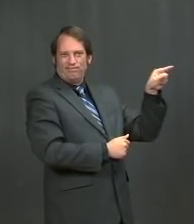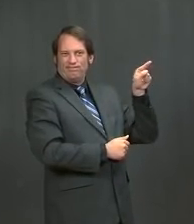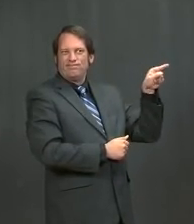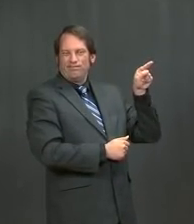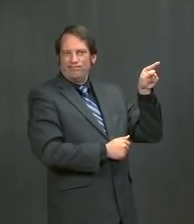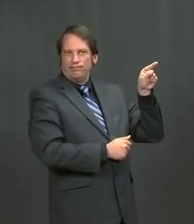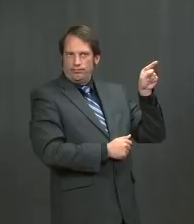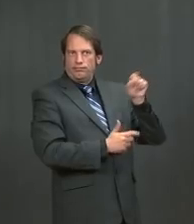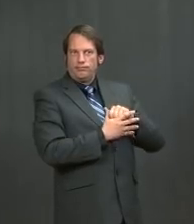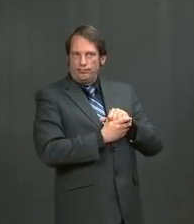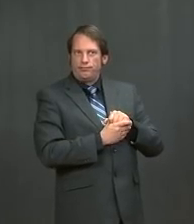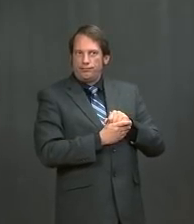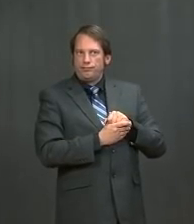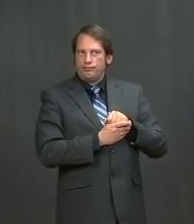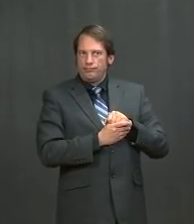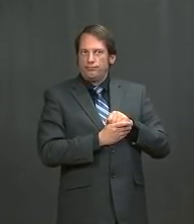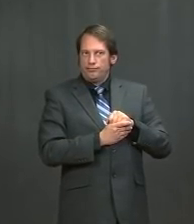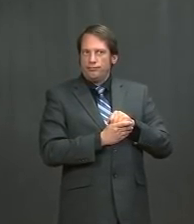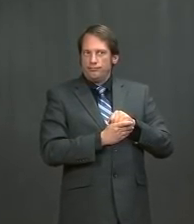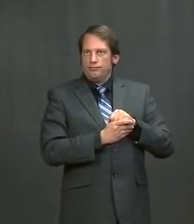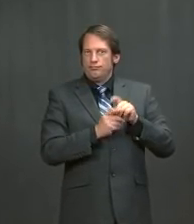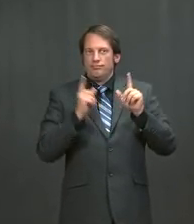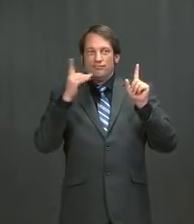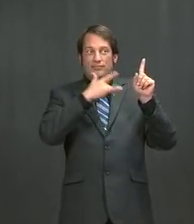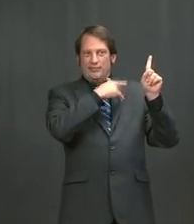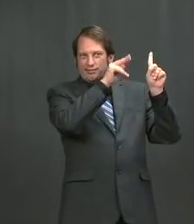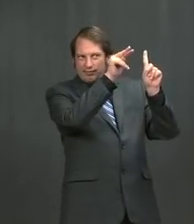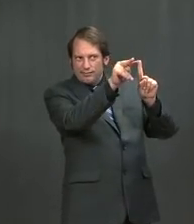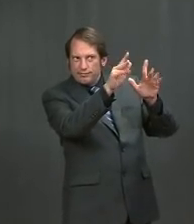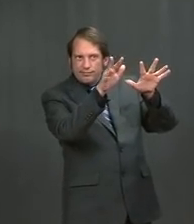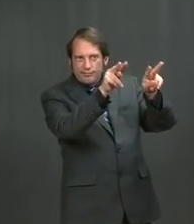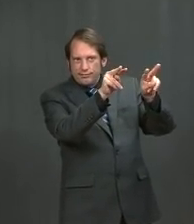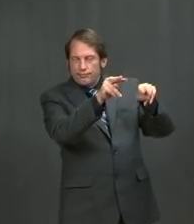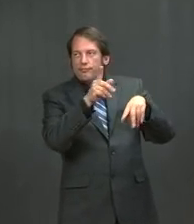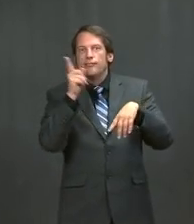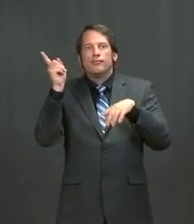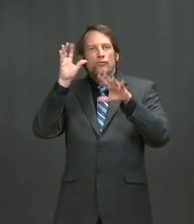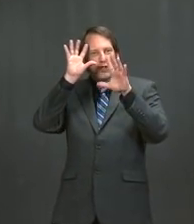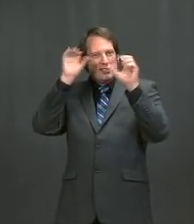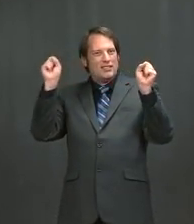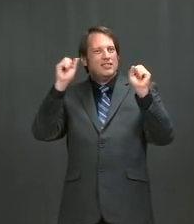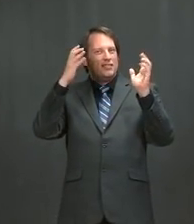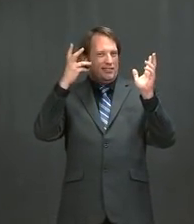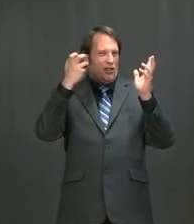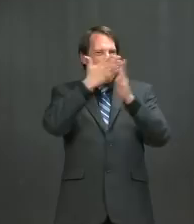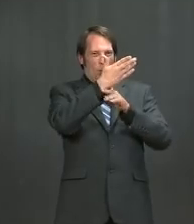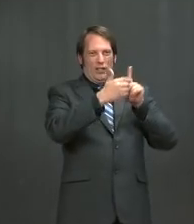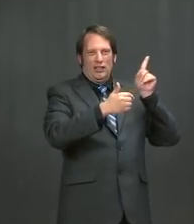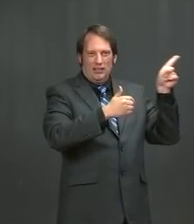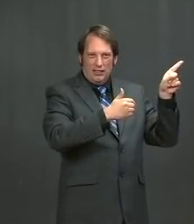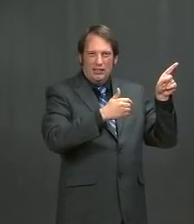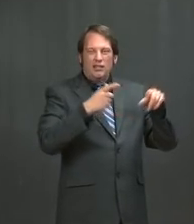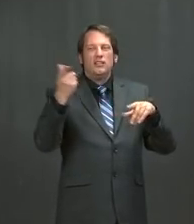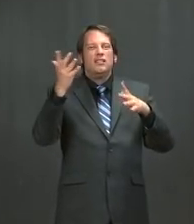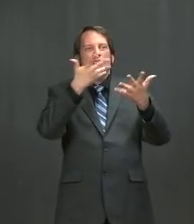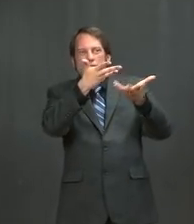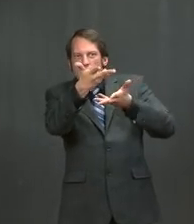with Jordanian officials. King Abdullah is a key partner of the United States; he has our full support. Go ahead.